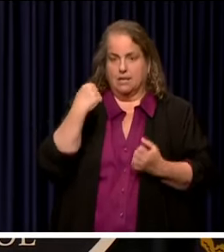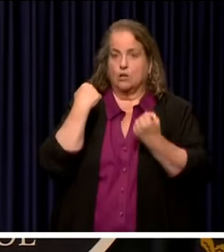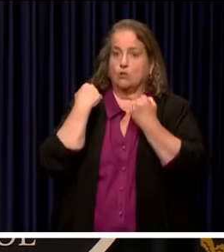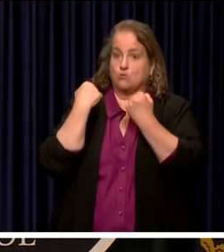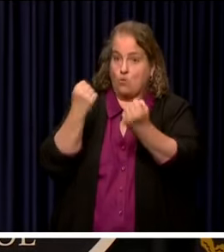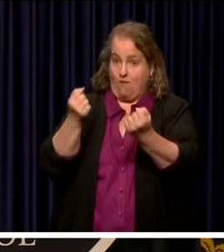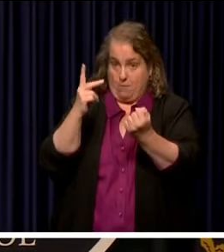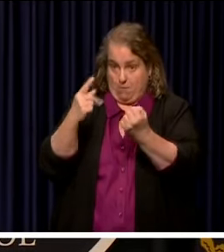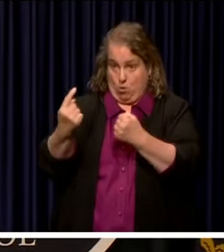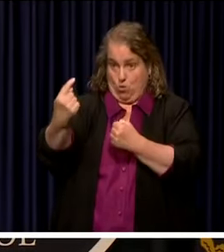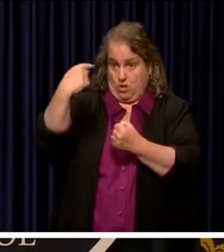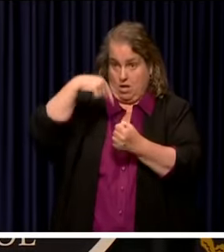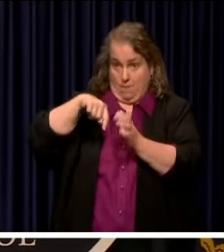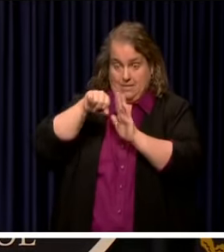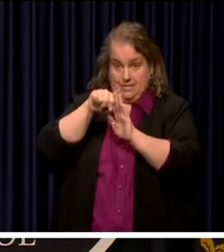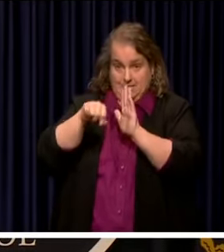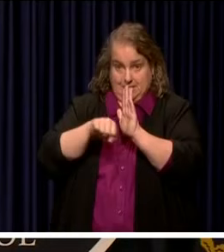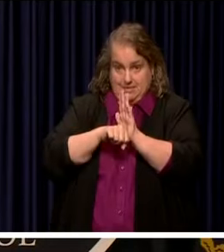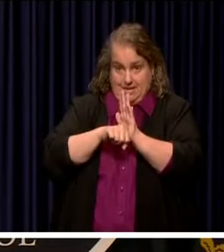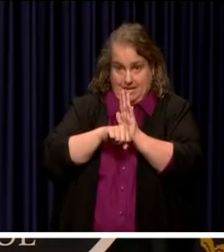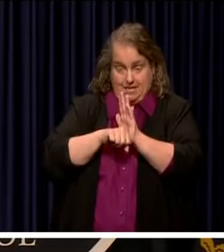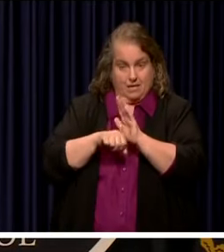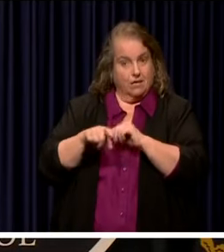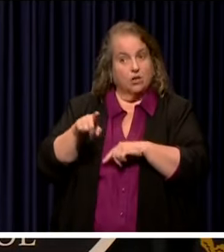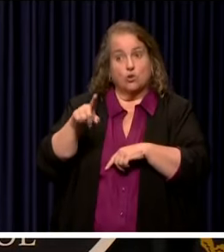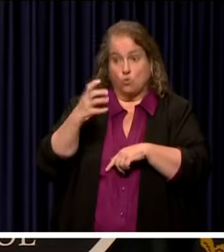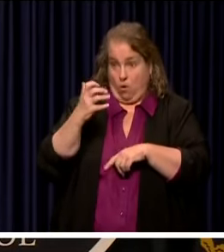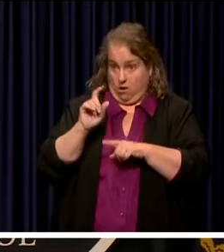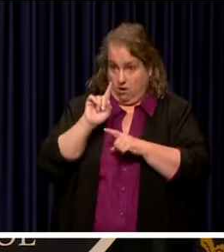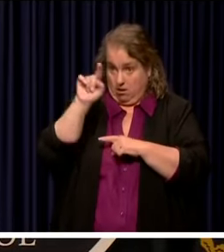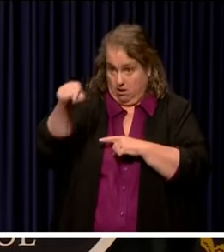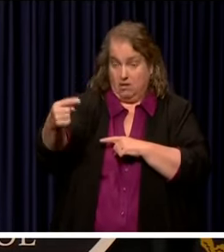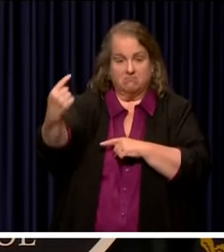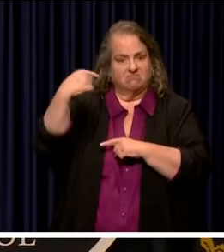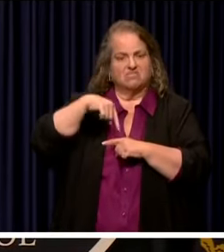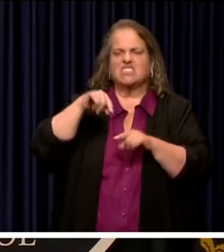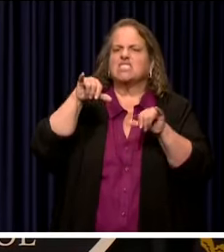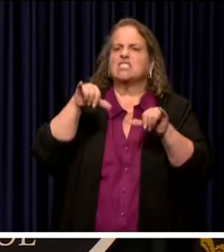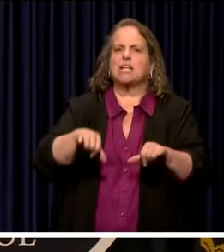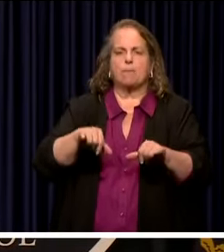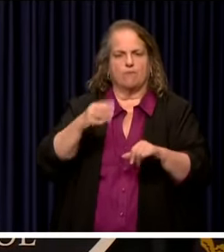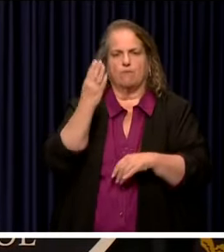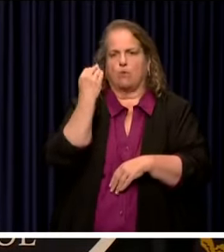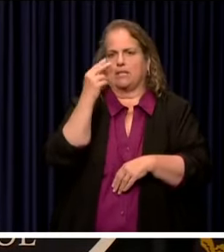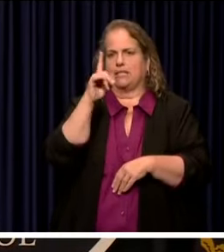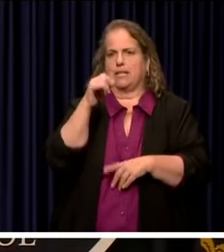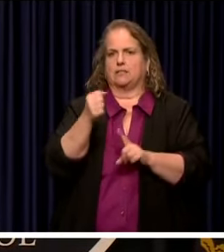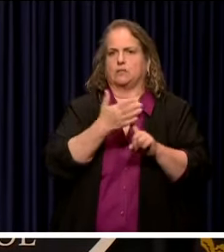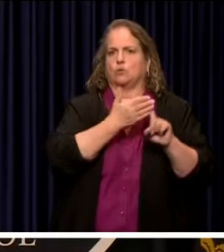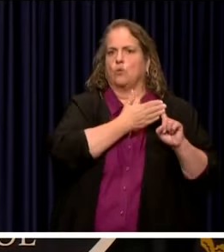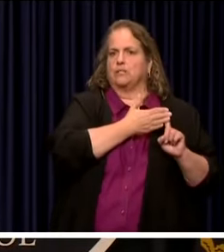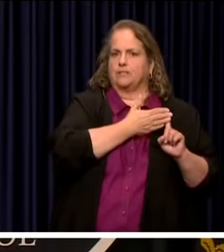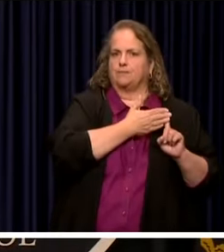OUR ECONOMY, NOT OVER YEARS BUT HOPEFULLY OVER A MUCH SHORTER TIME.